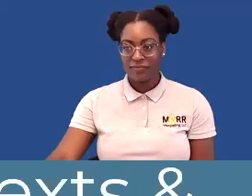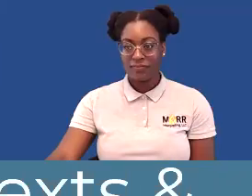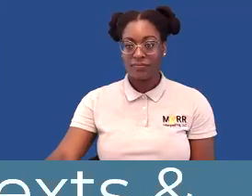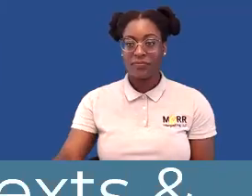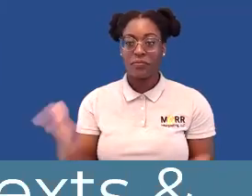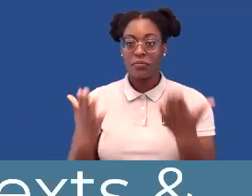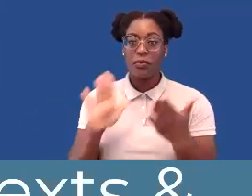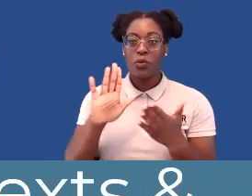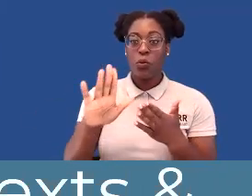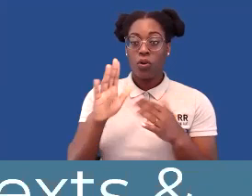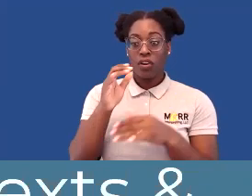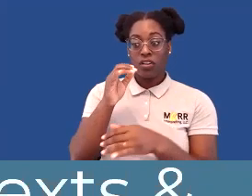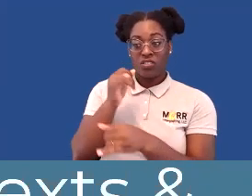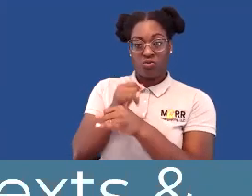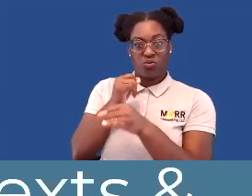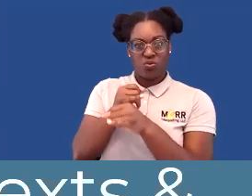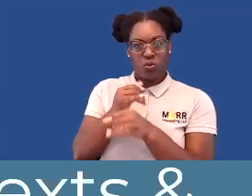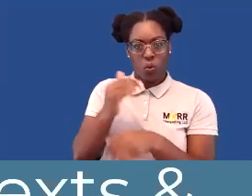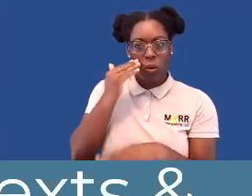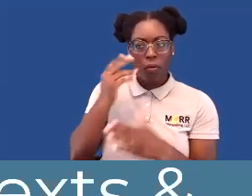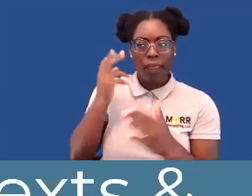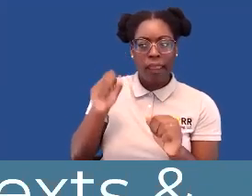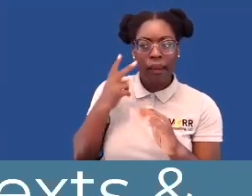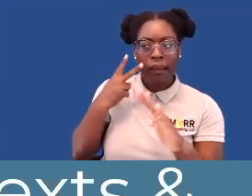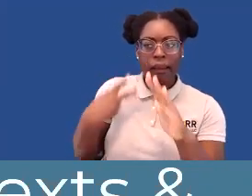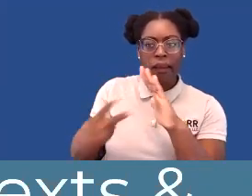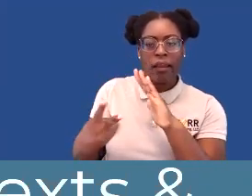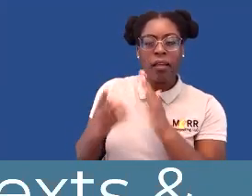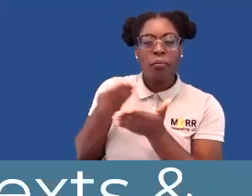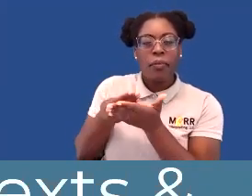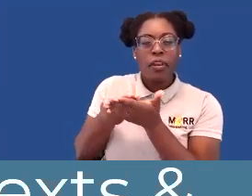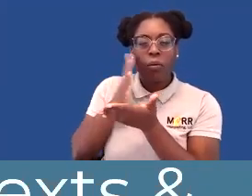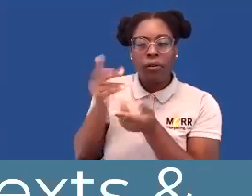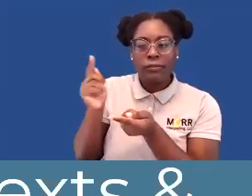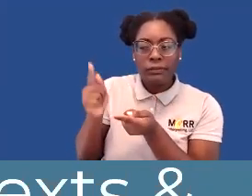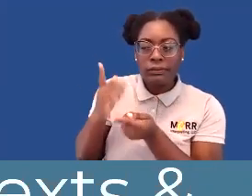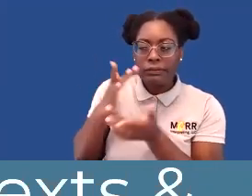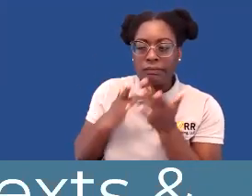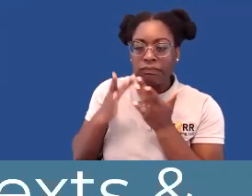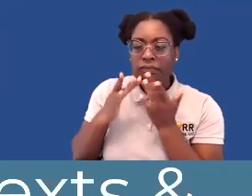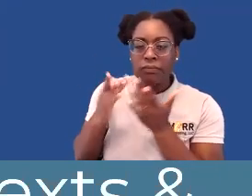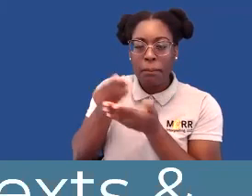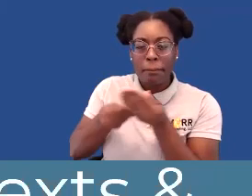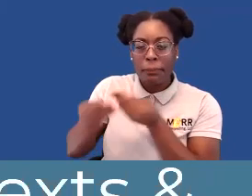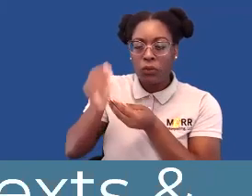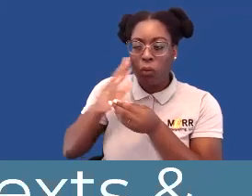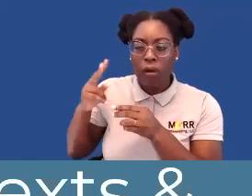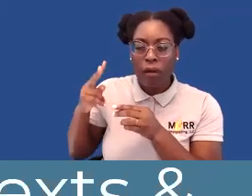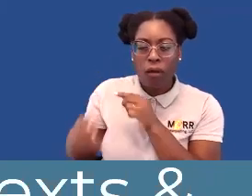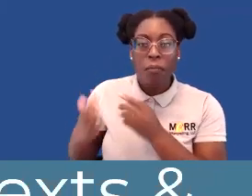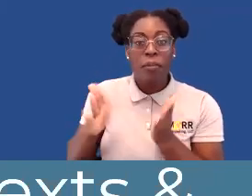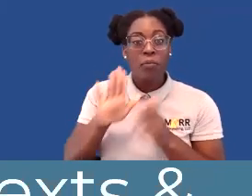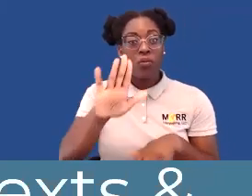or knowing that you're being asked to maybe adjust your workflow and will need to do the same for your staff